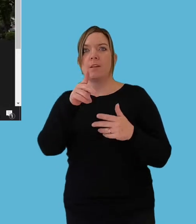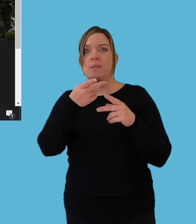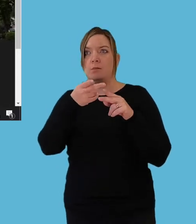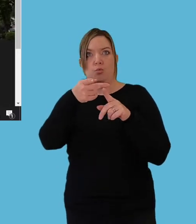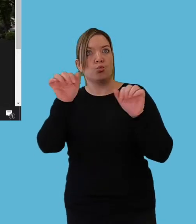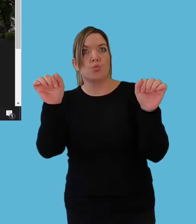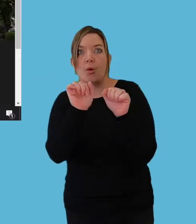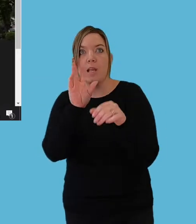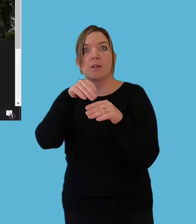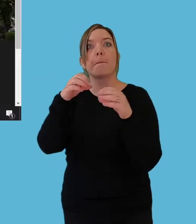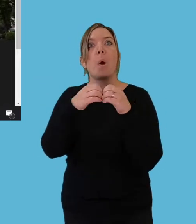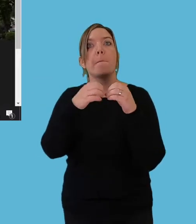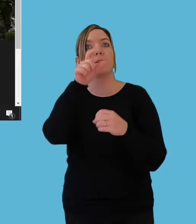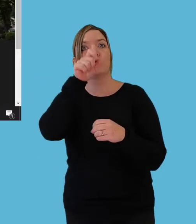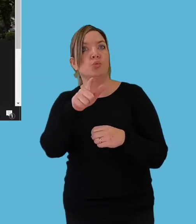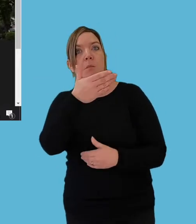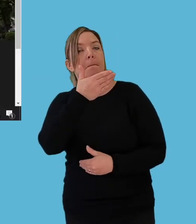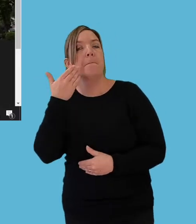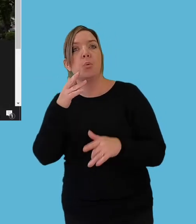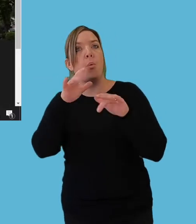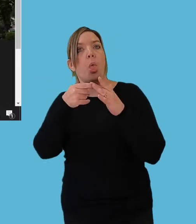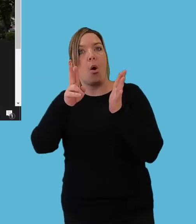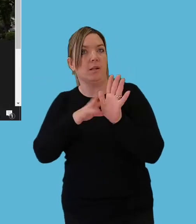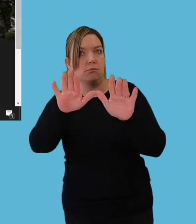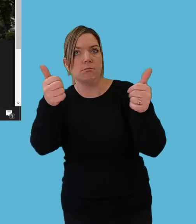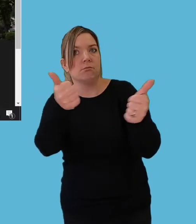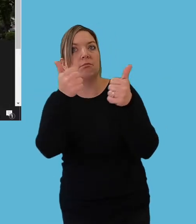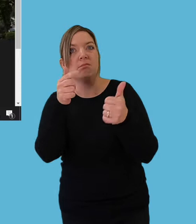and that's absolutely fine, all of our resources are open to anybody,